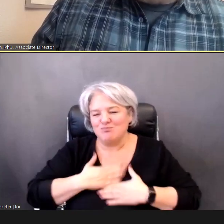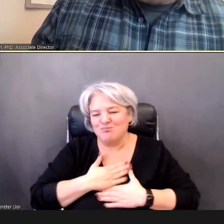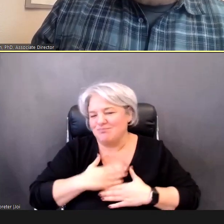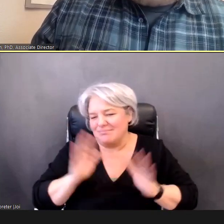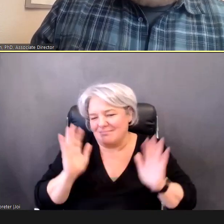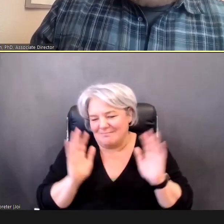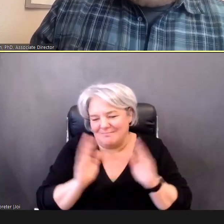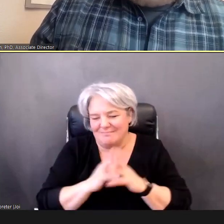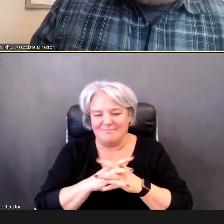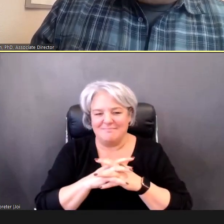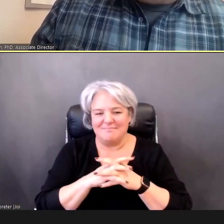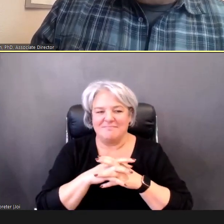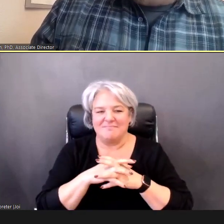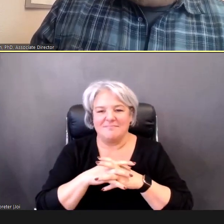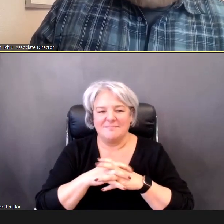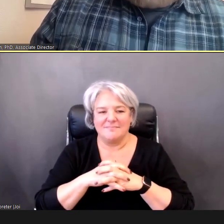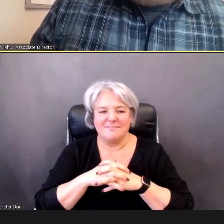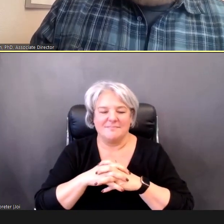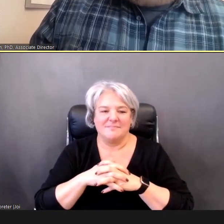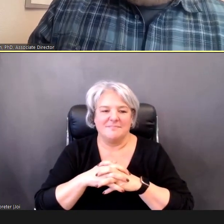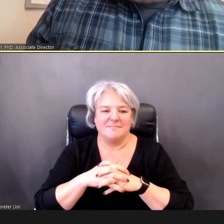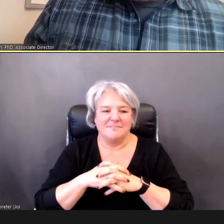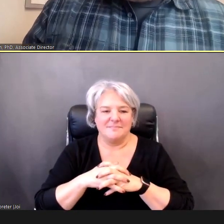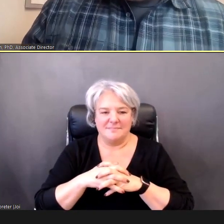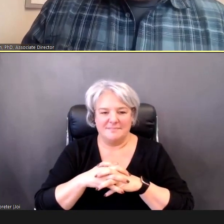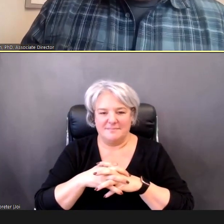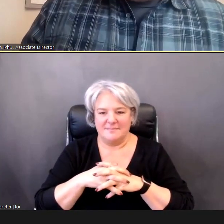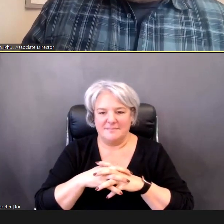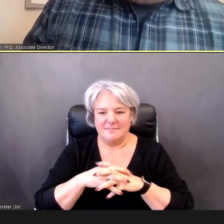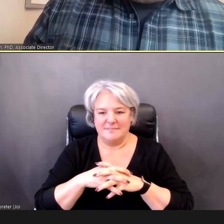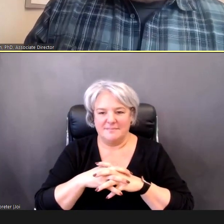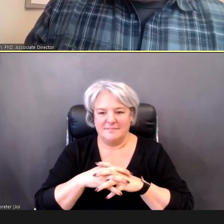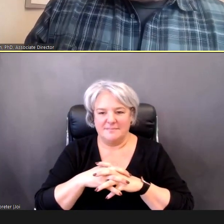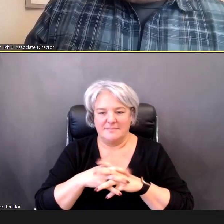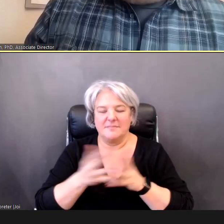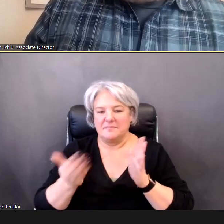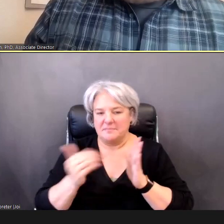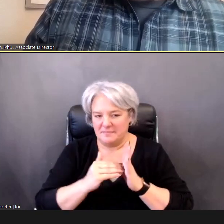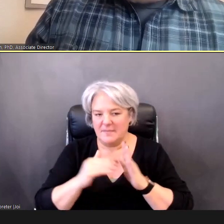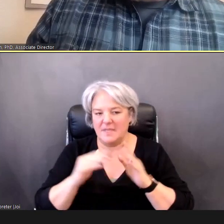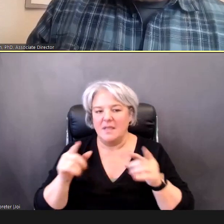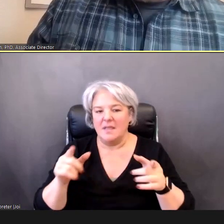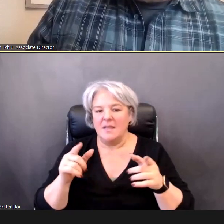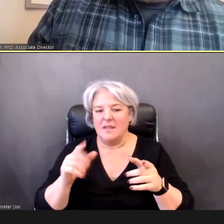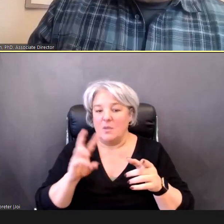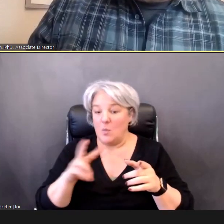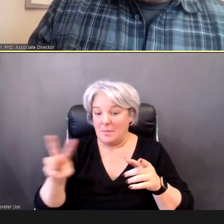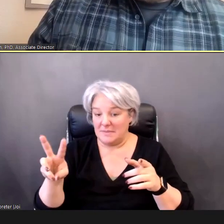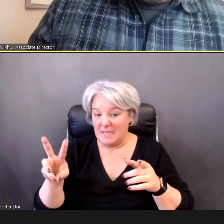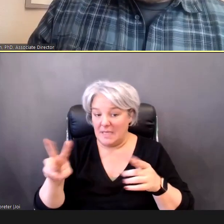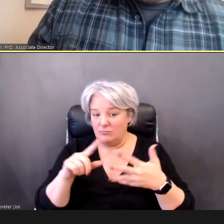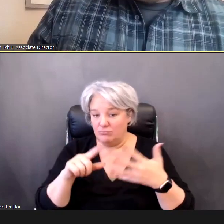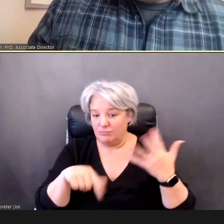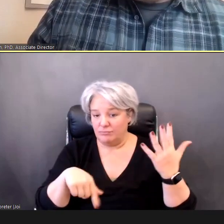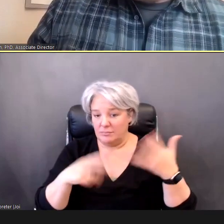primarily um so again our website